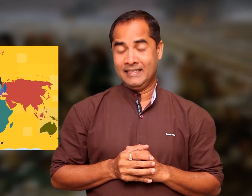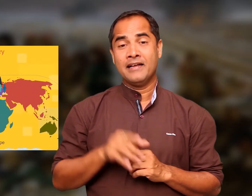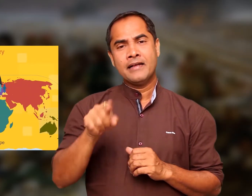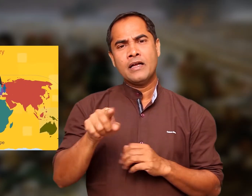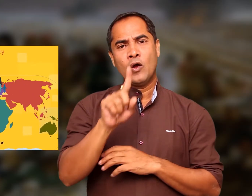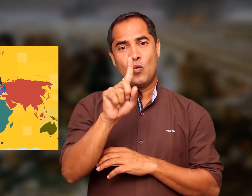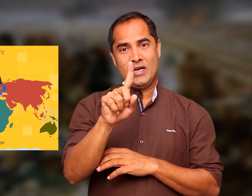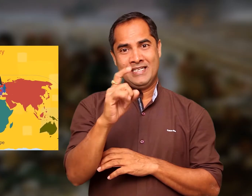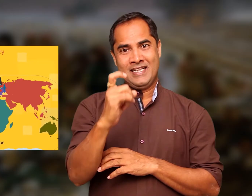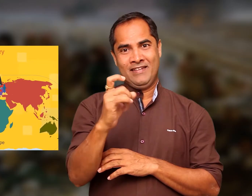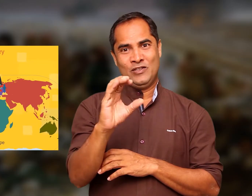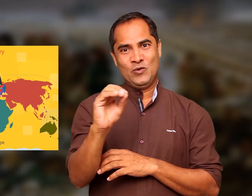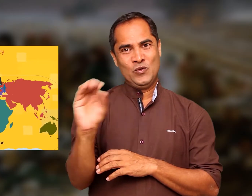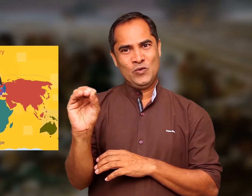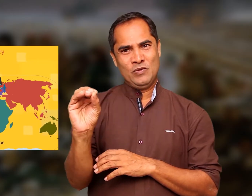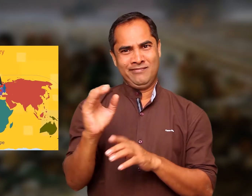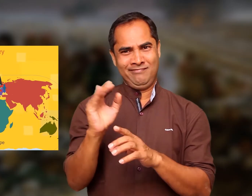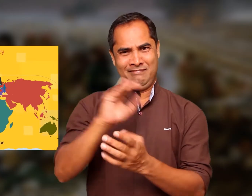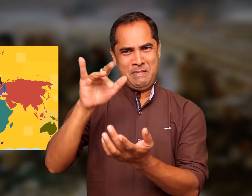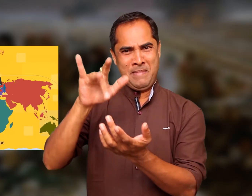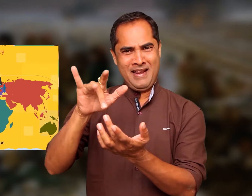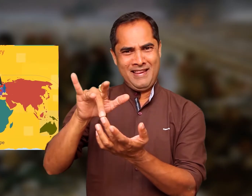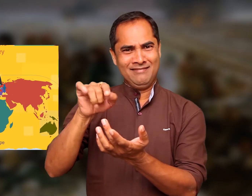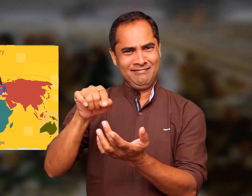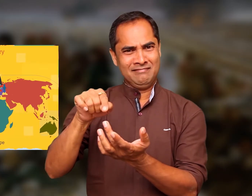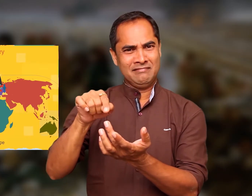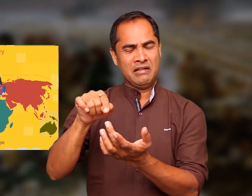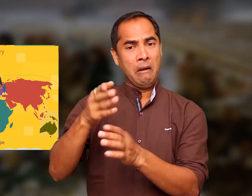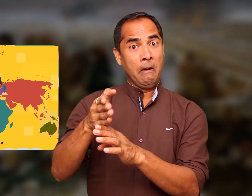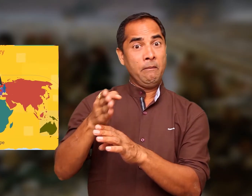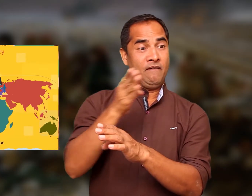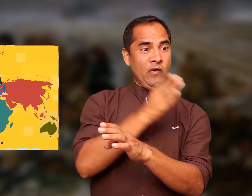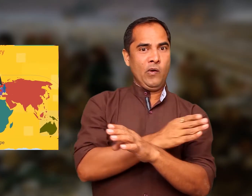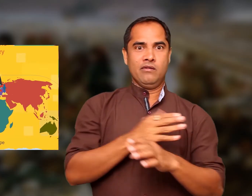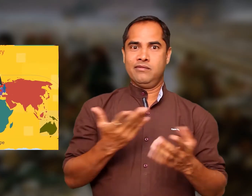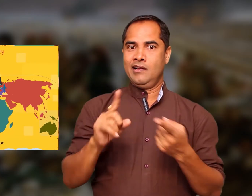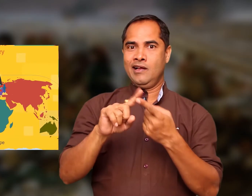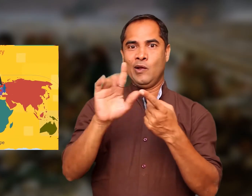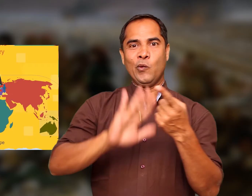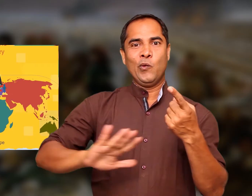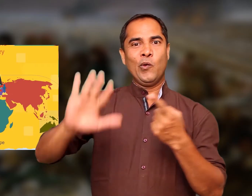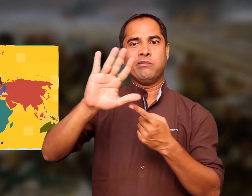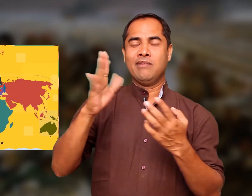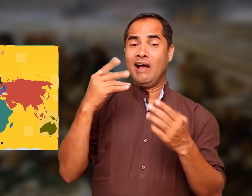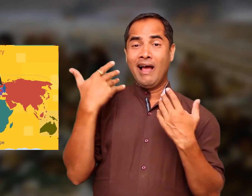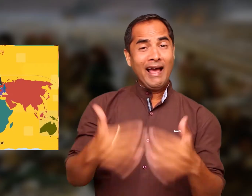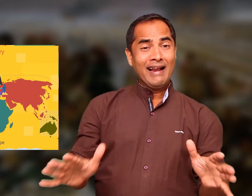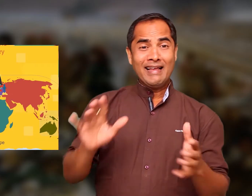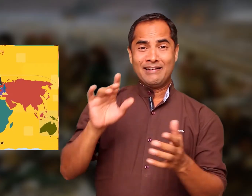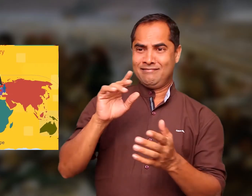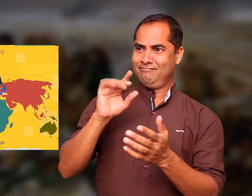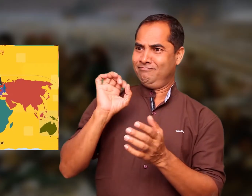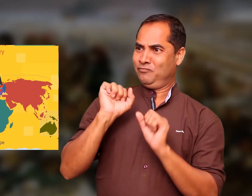This is in the middle of the 18th century. Before that time, there were no